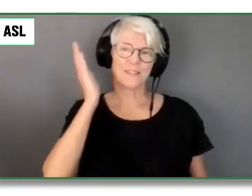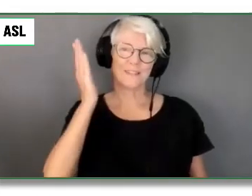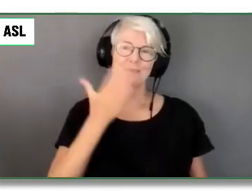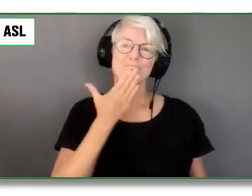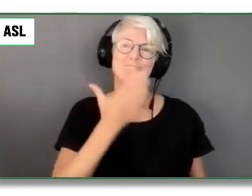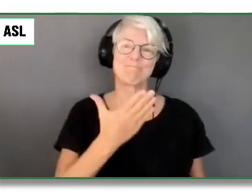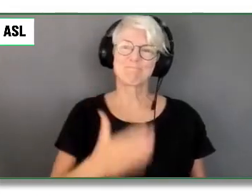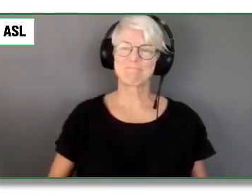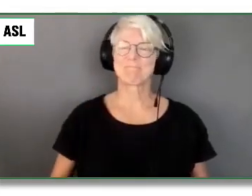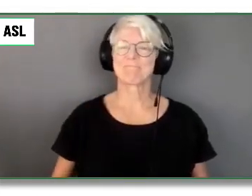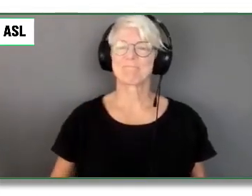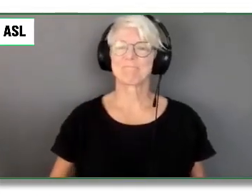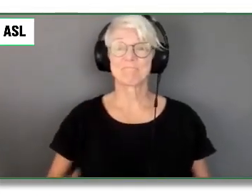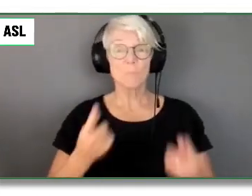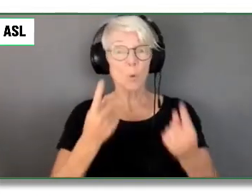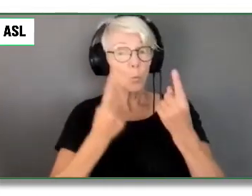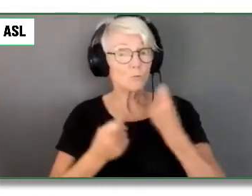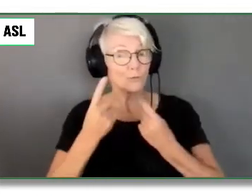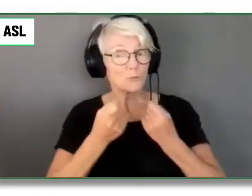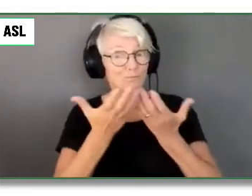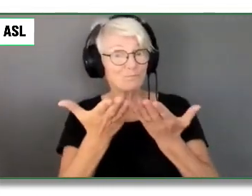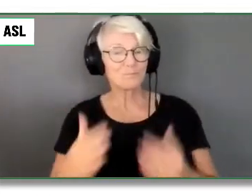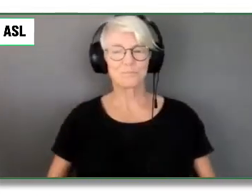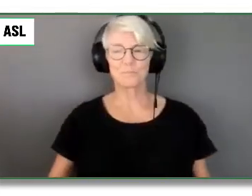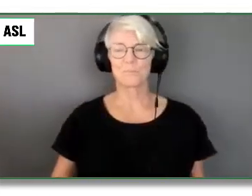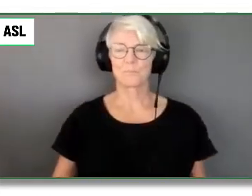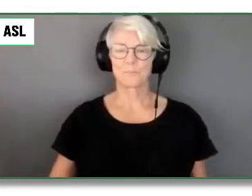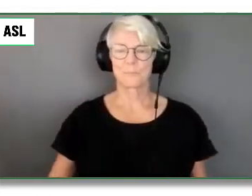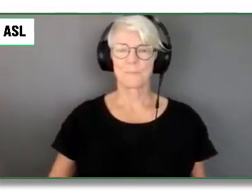Any questions? Thank you Mary. Thank you so much for